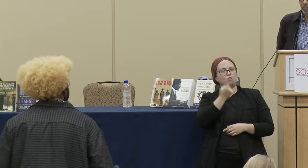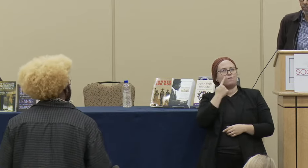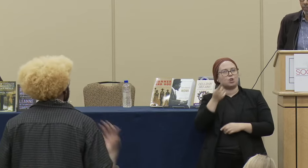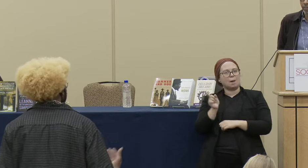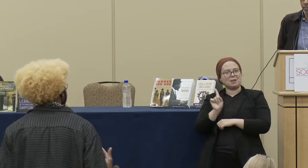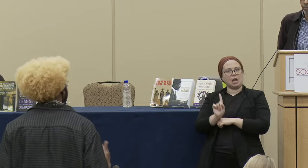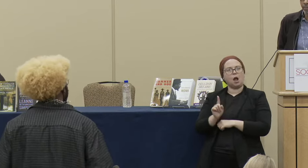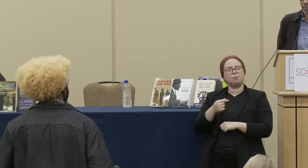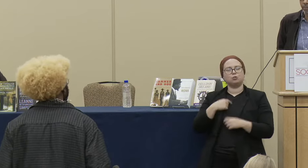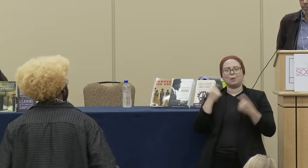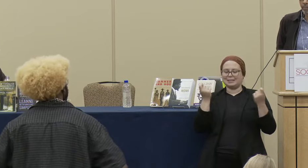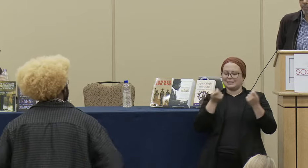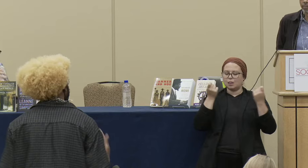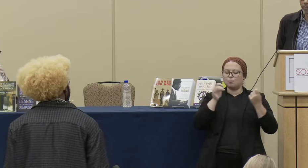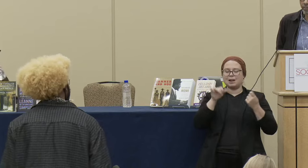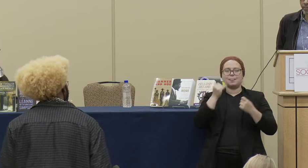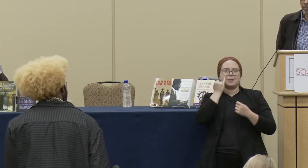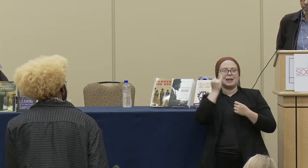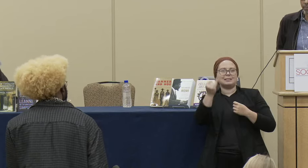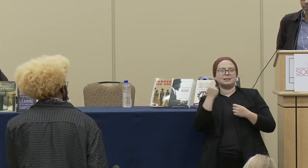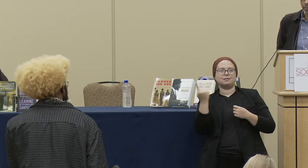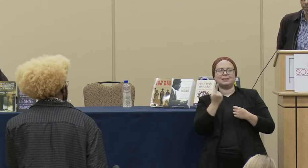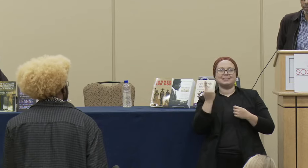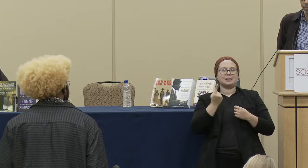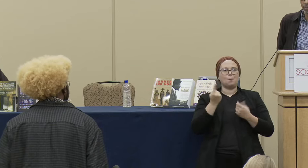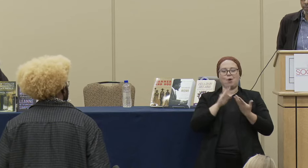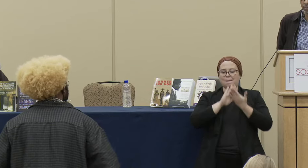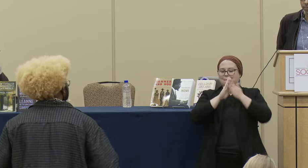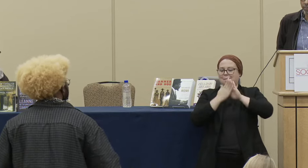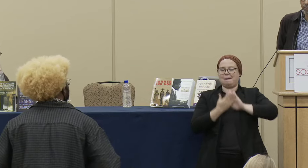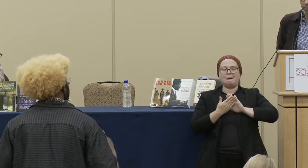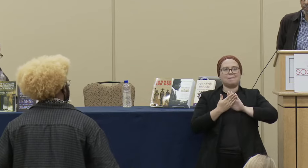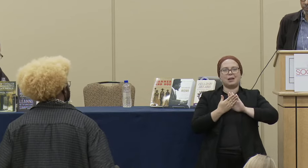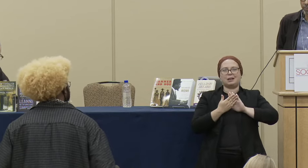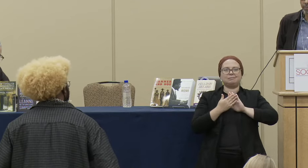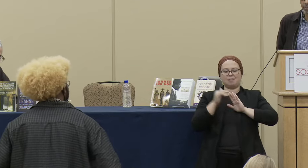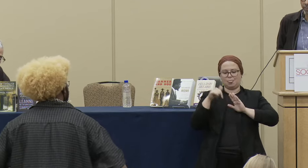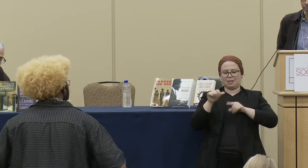≫ ROBIN: Chaz. ≫ Thank you. Thank you for coming up. I celebrated the idea of someone coming into